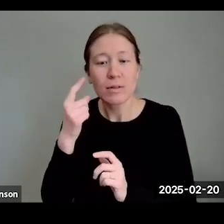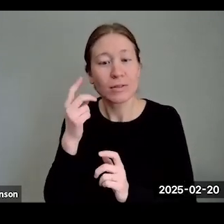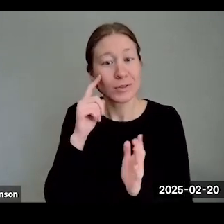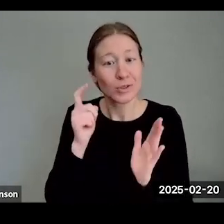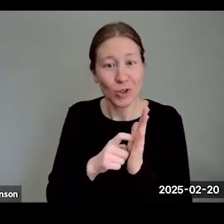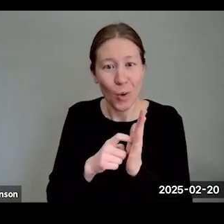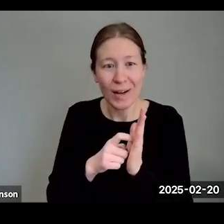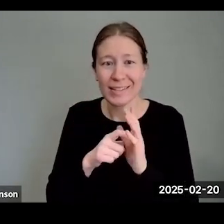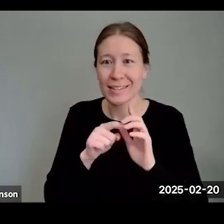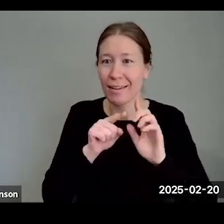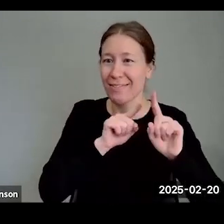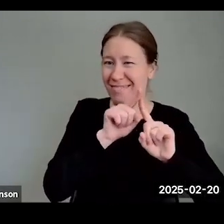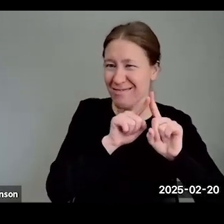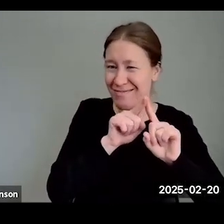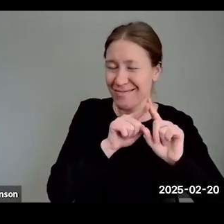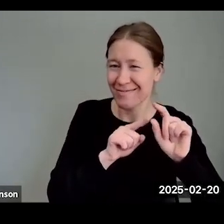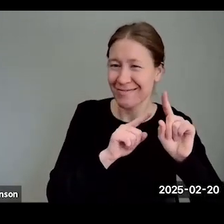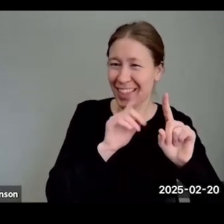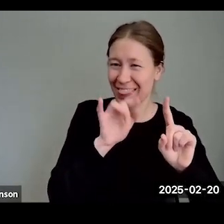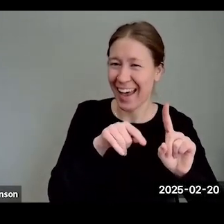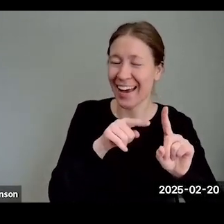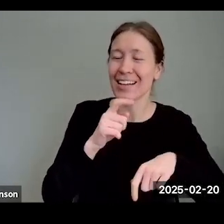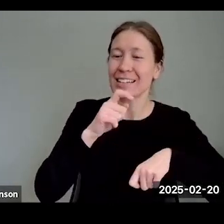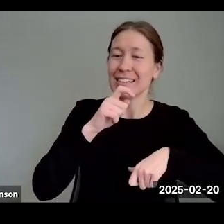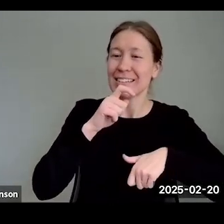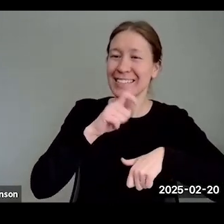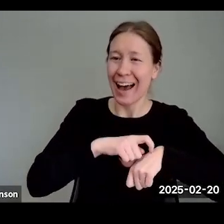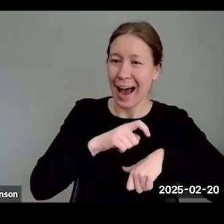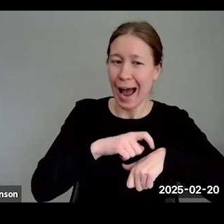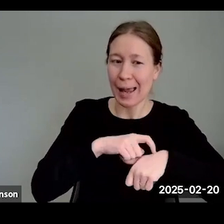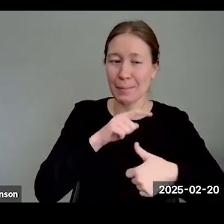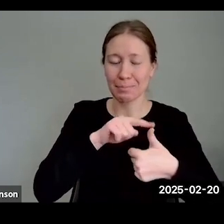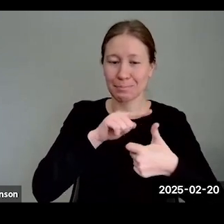So we wanna keep in mind that time and frequency are not sole considerations